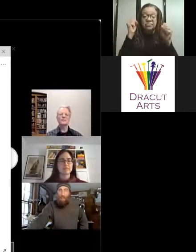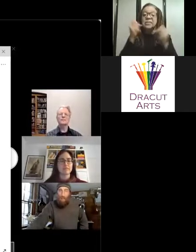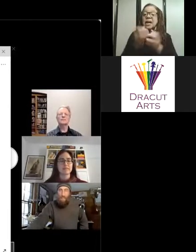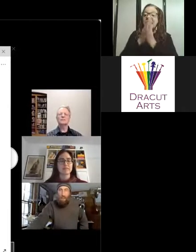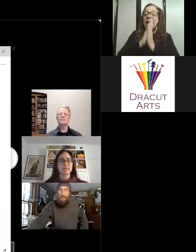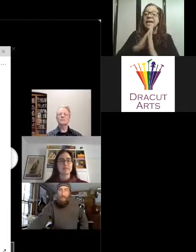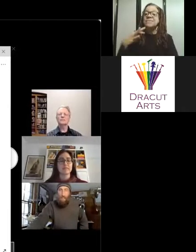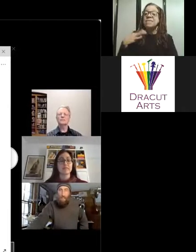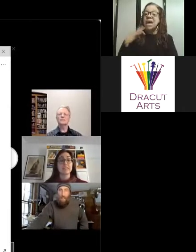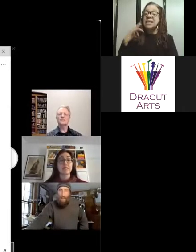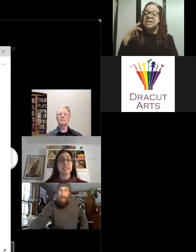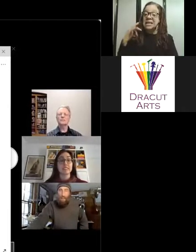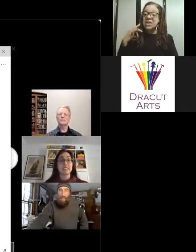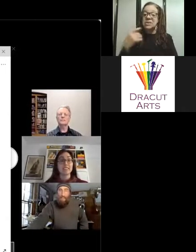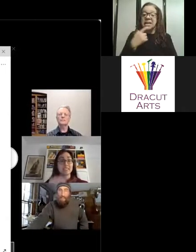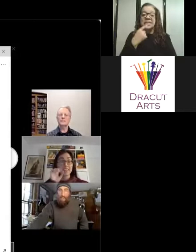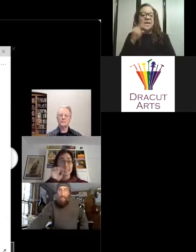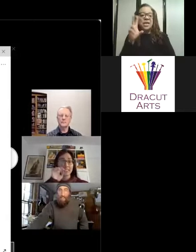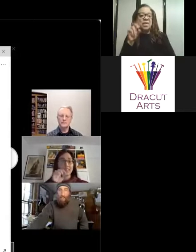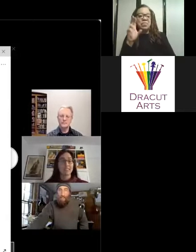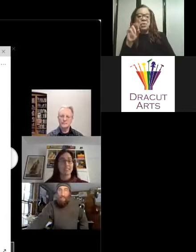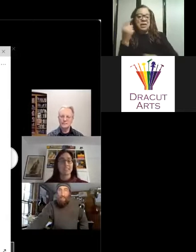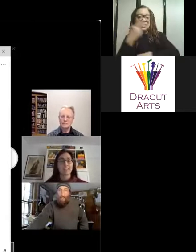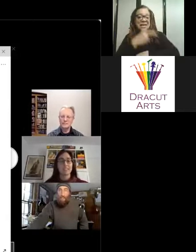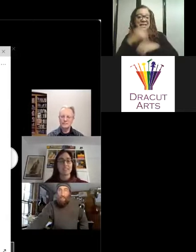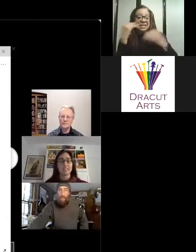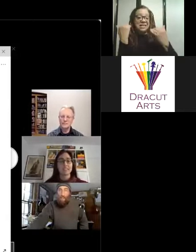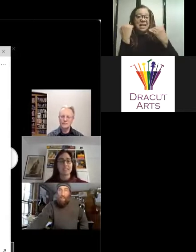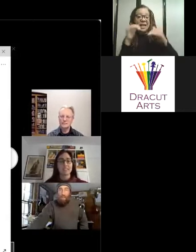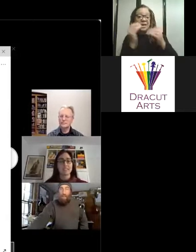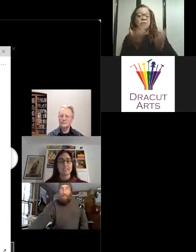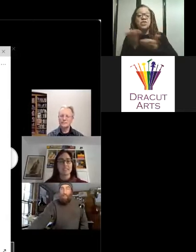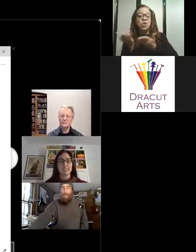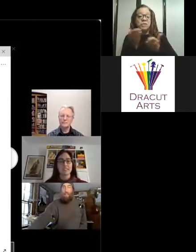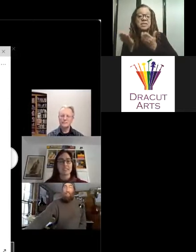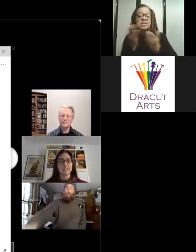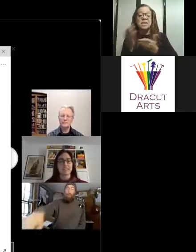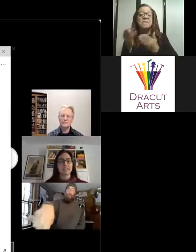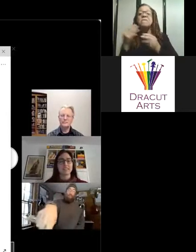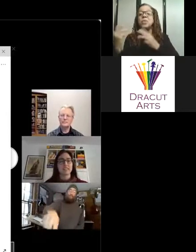specified 30 days as the length of service! Um, and that little poster at the